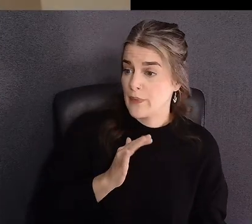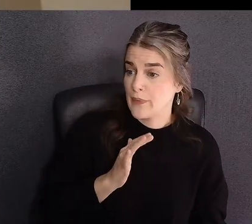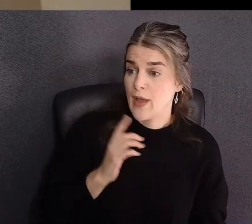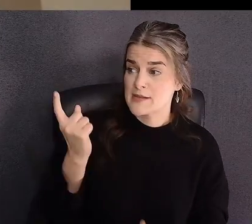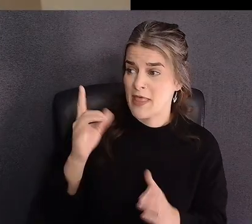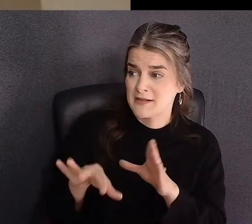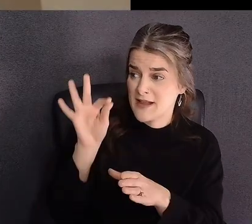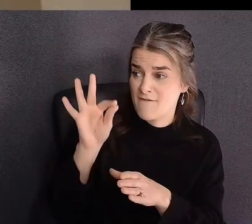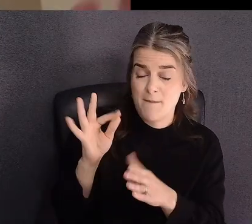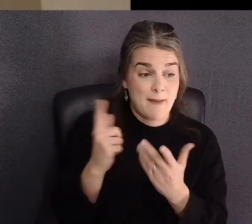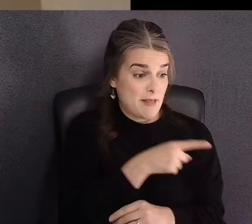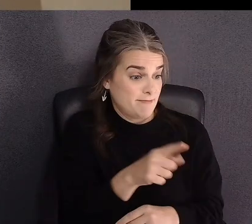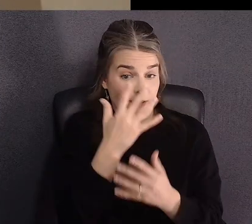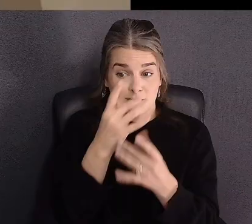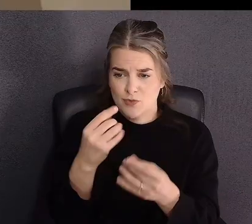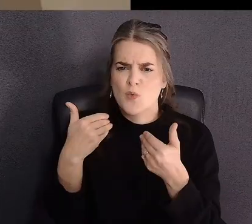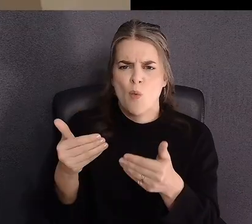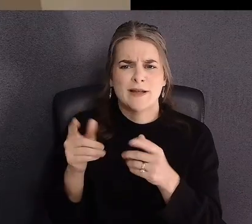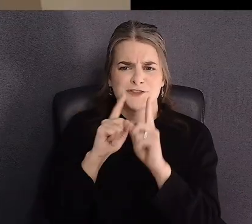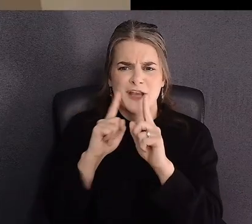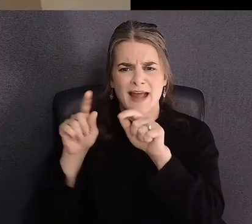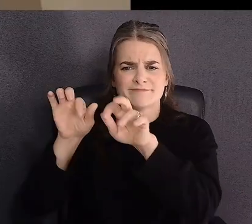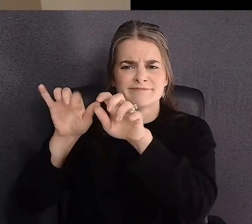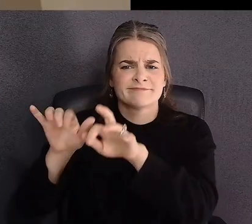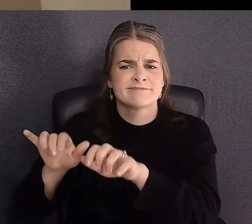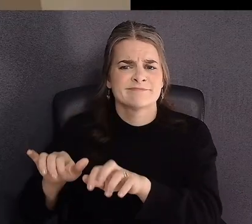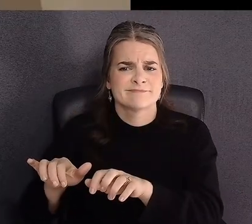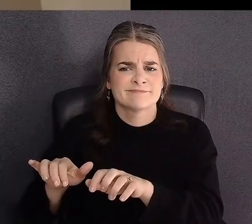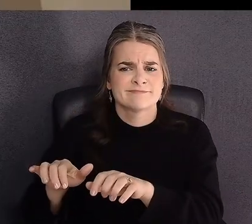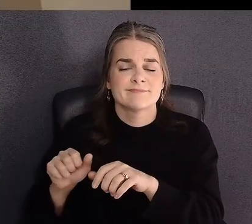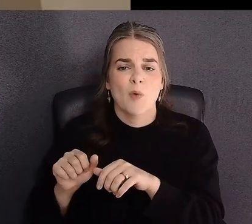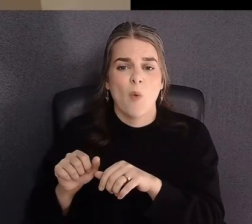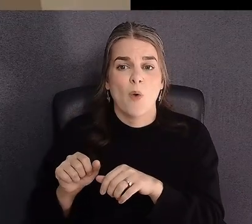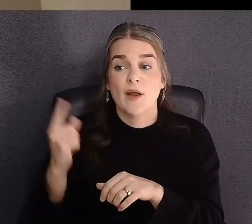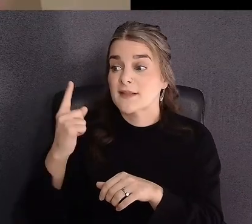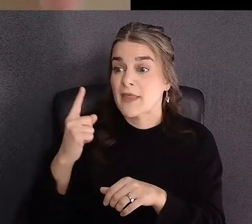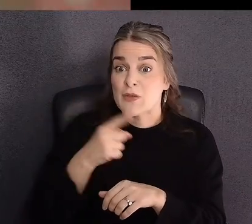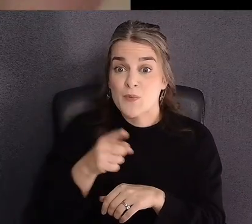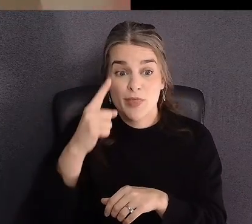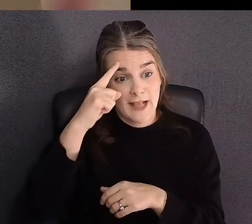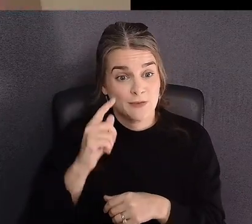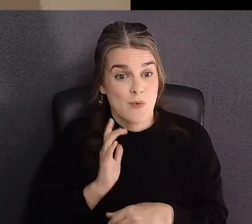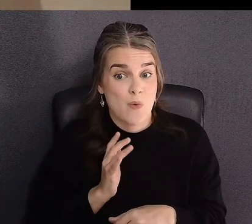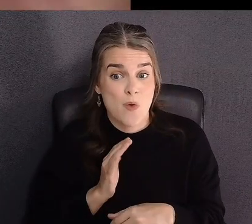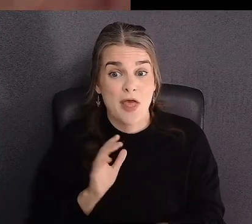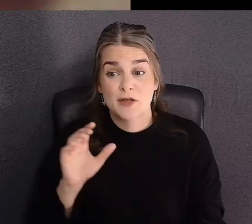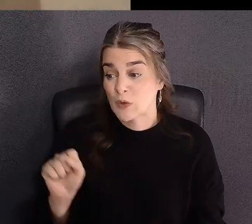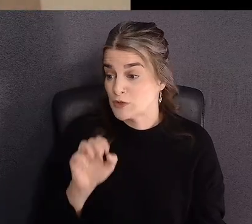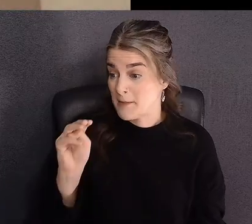be interested in, feel free to pop that in the chat, if you want to share with other people something that you think is cool, or a social media account of a cool--